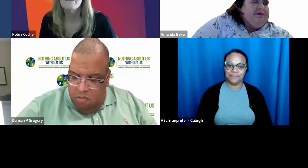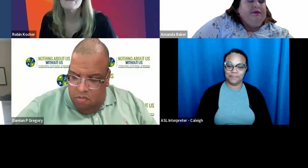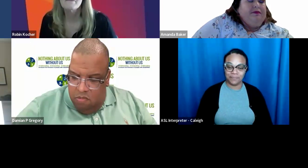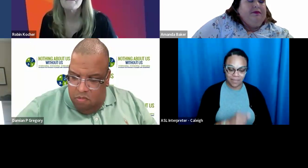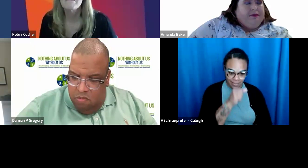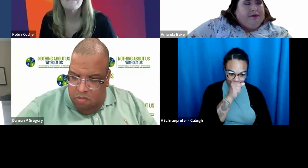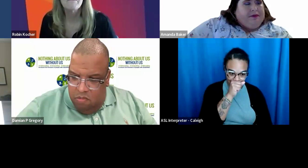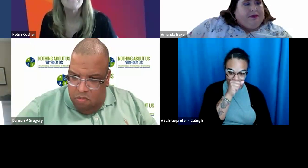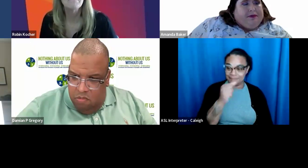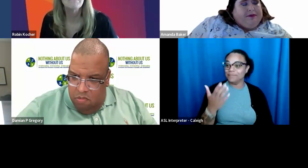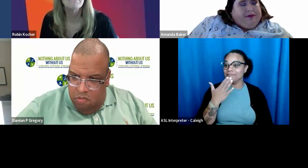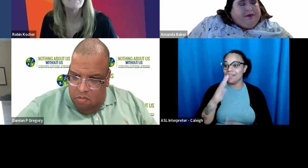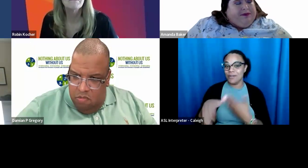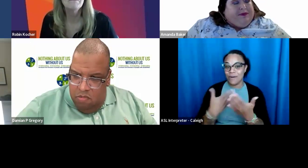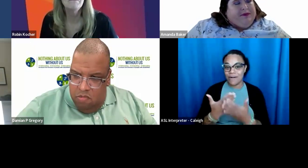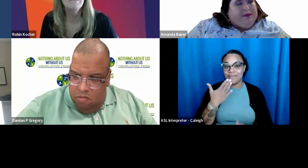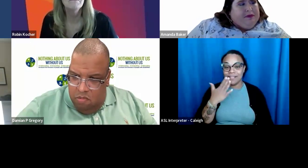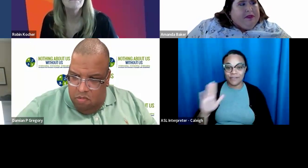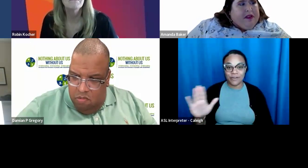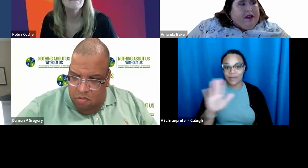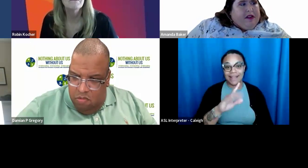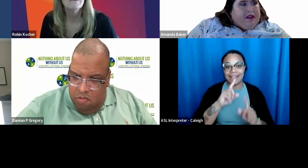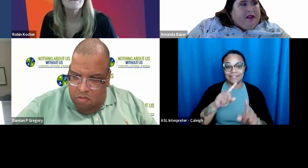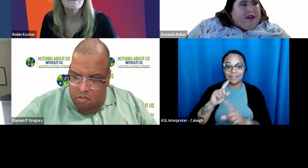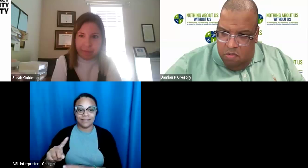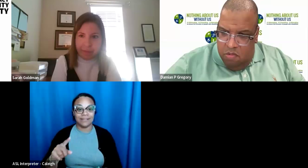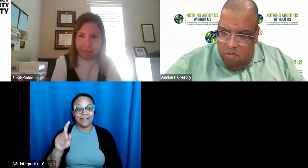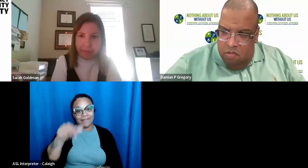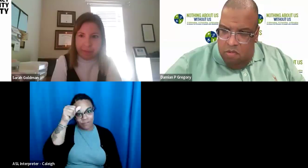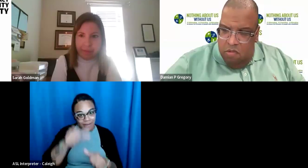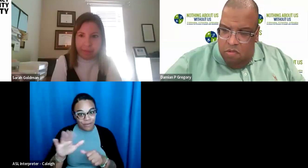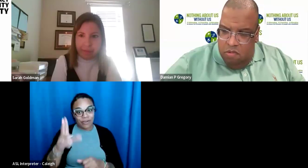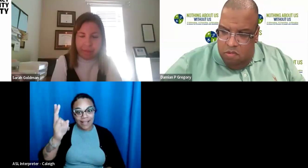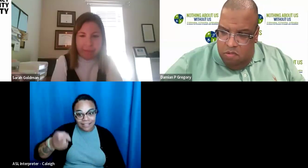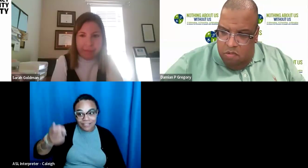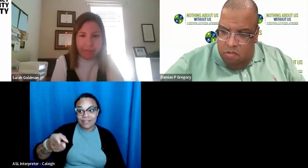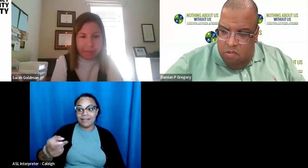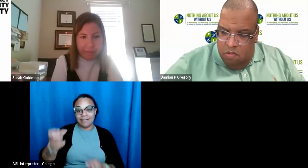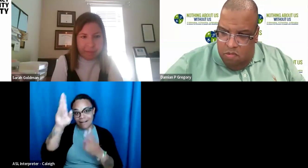Thanks everybody for your answers. Just remembering our history, honoring who's come before us,